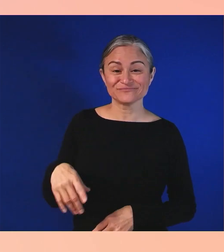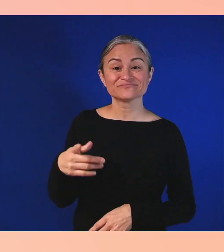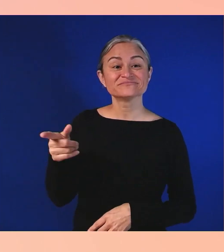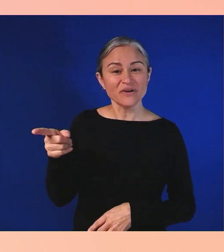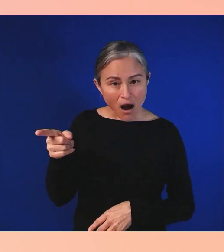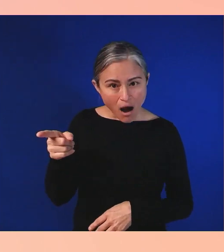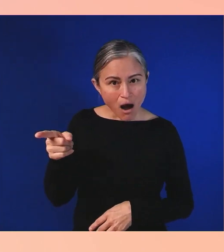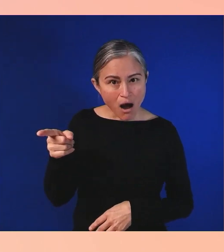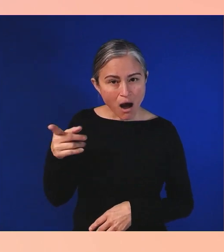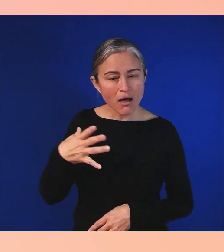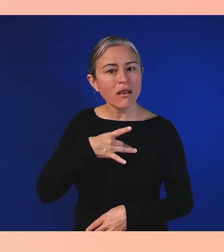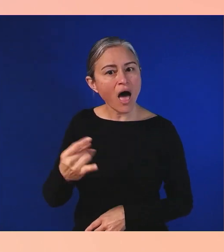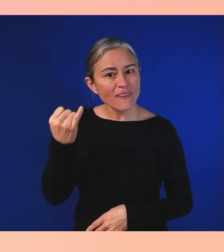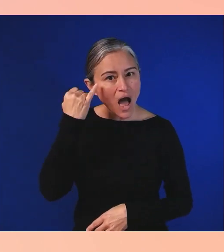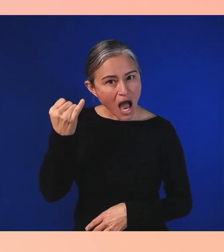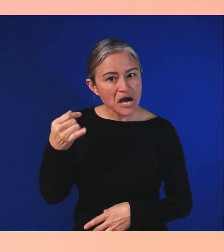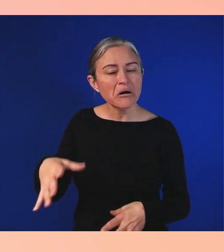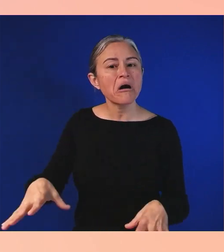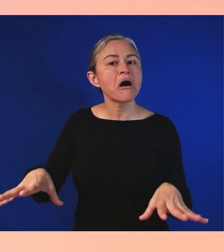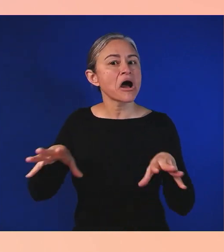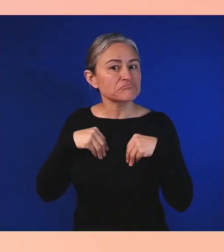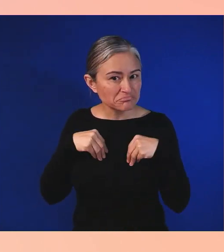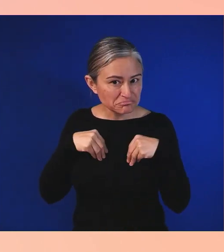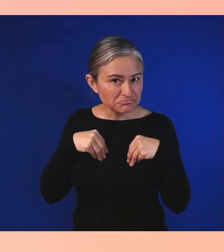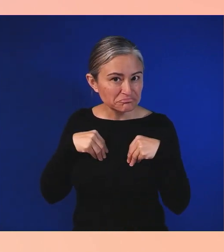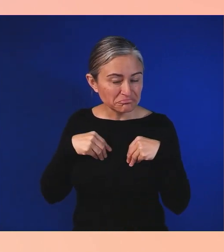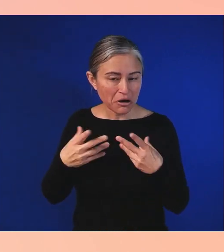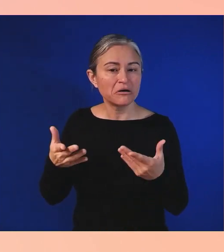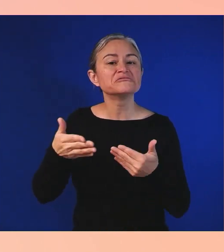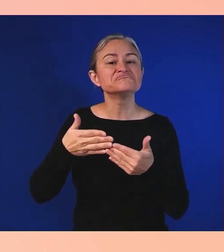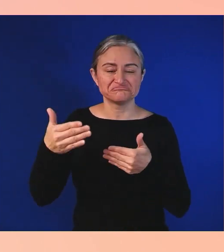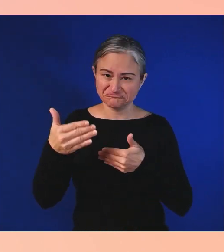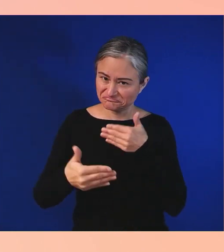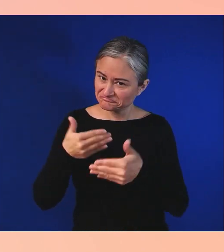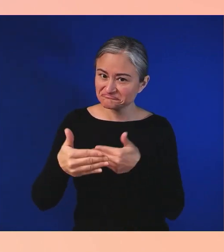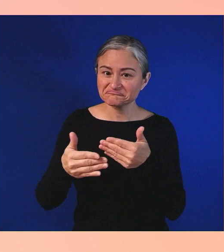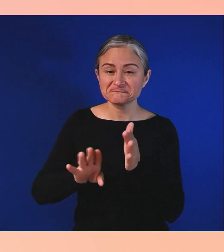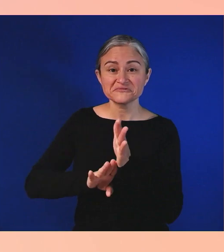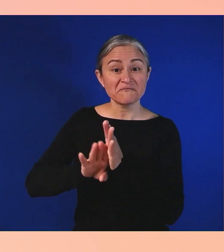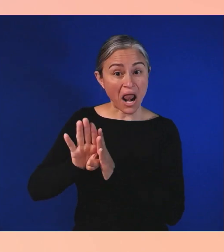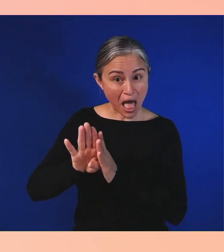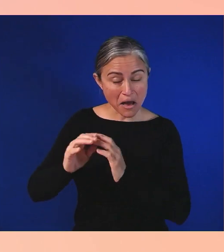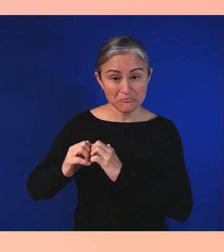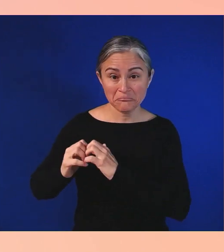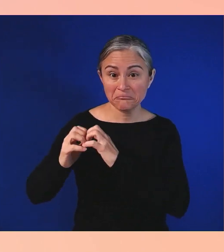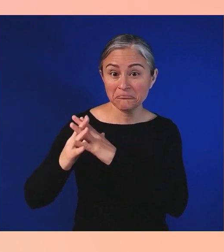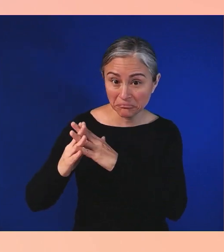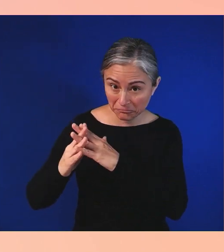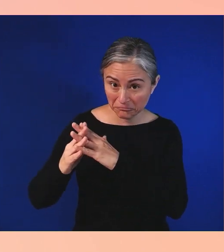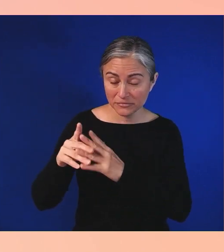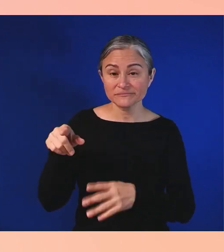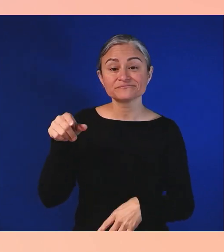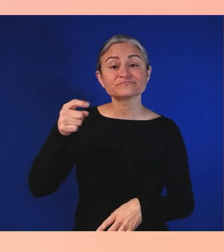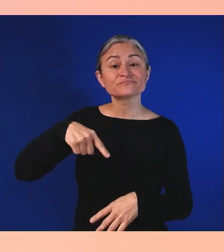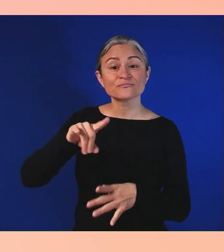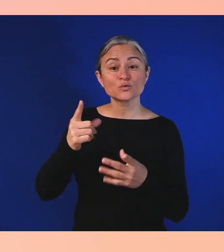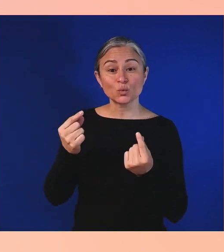monitoring, and marketing various plan products. This app has five different models in it.